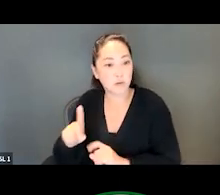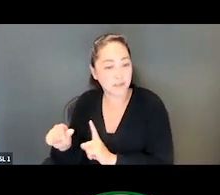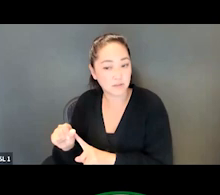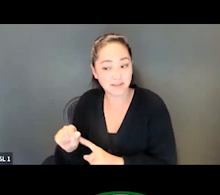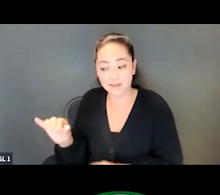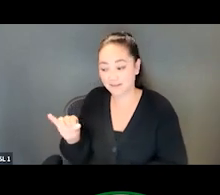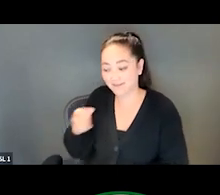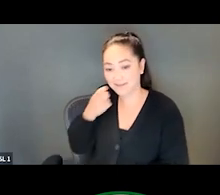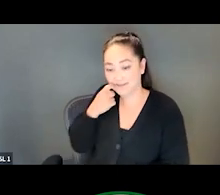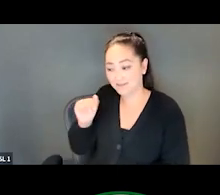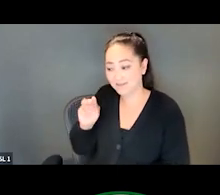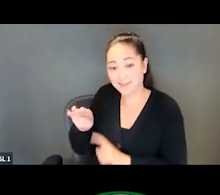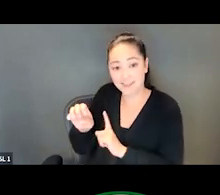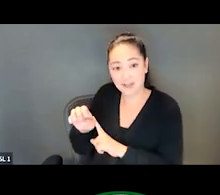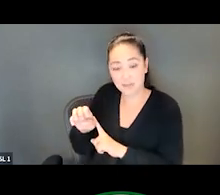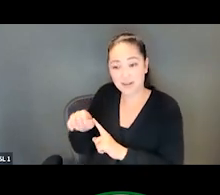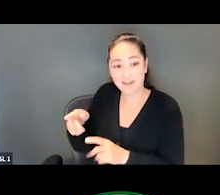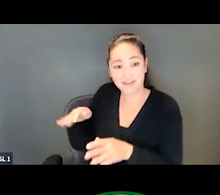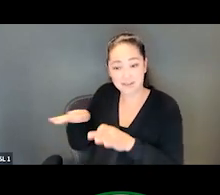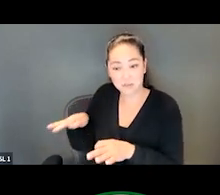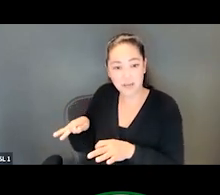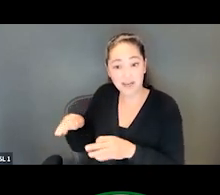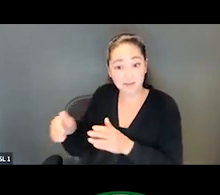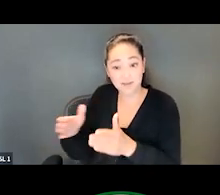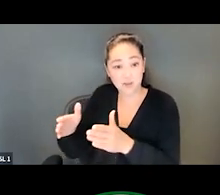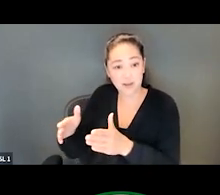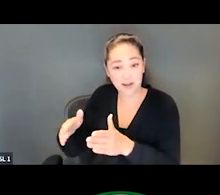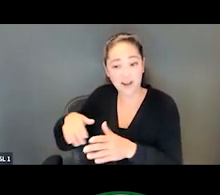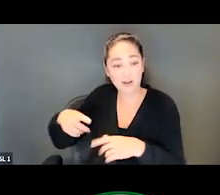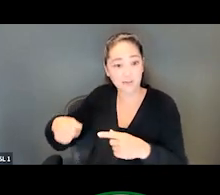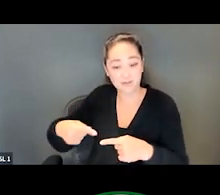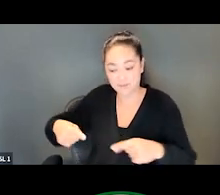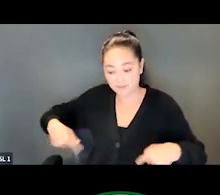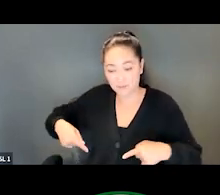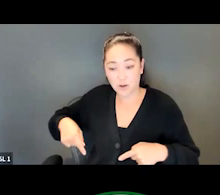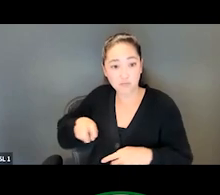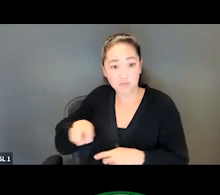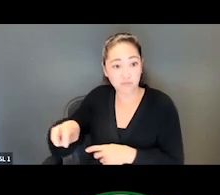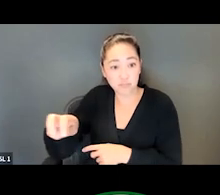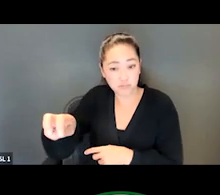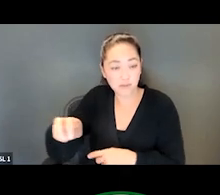And I particularly appreciate what Craig Paulson shared is that, you know, those the ideas